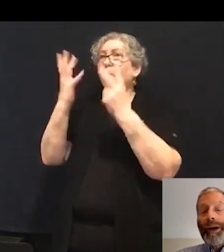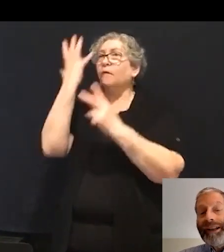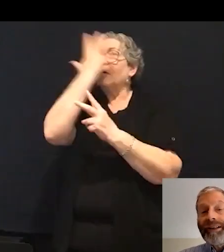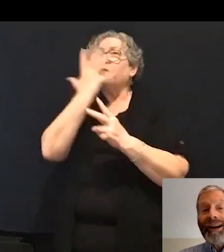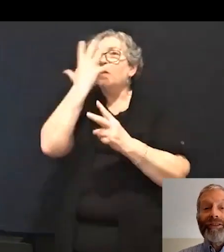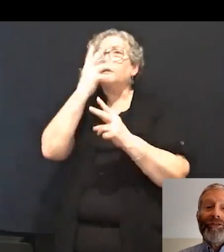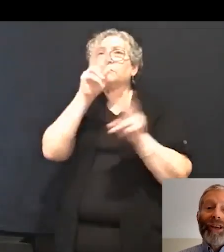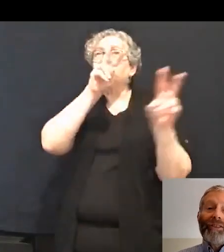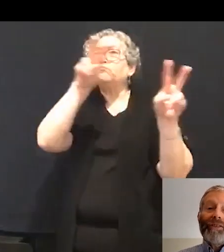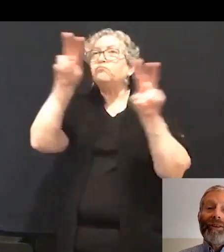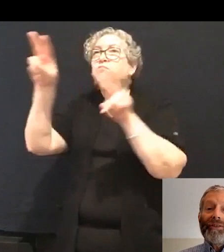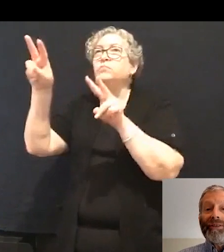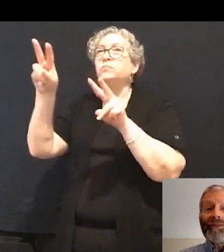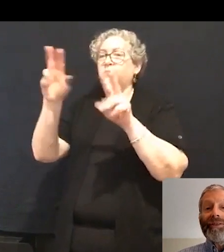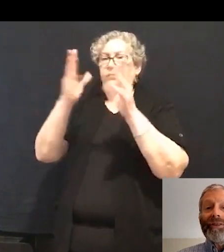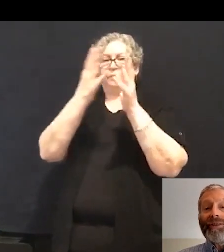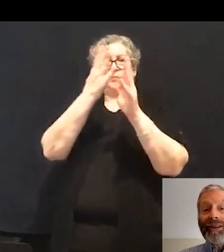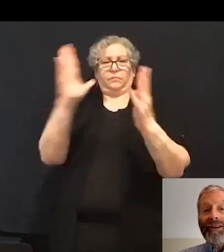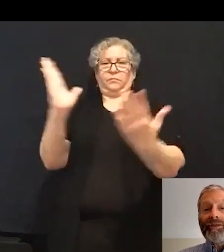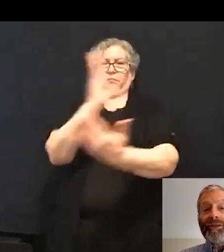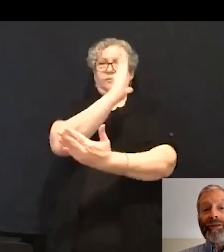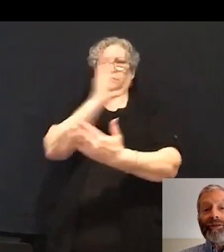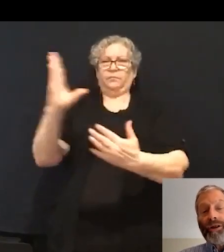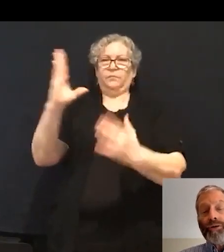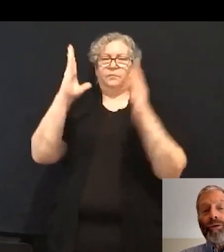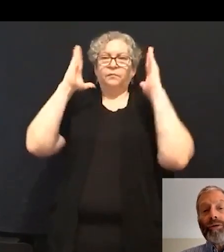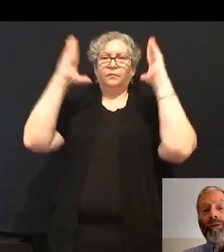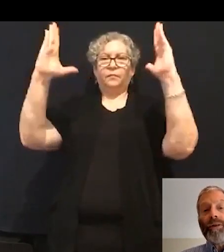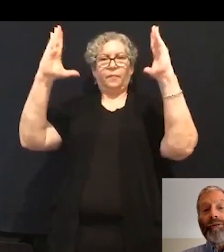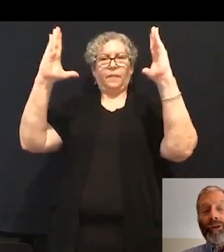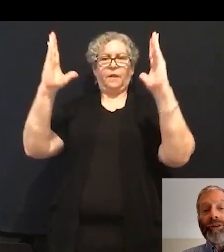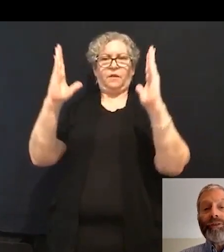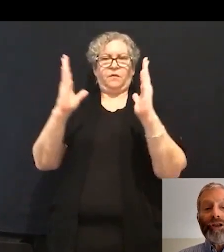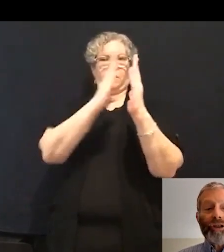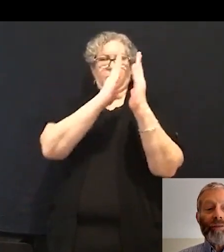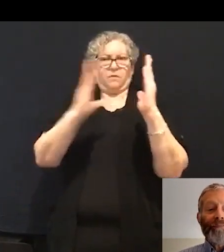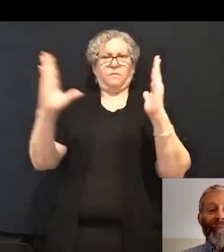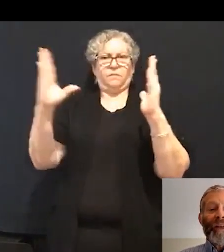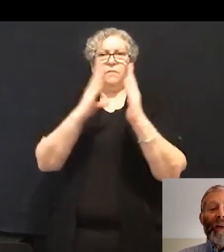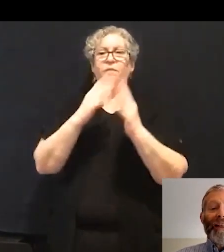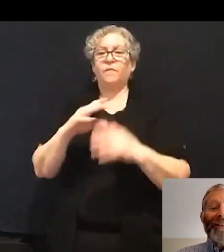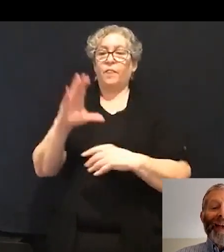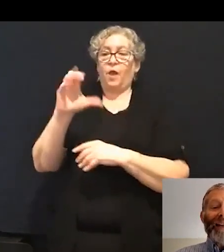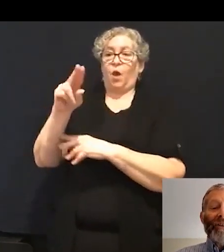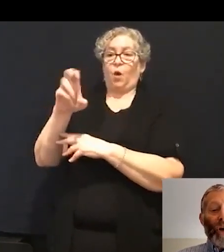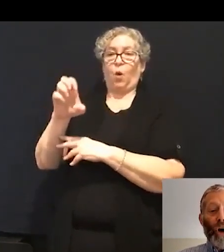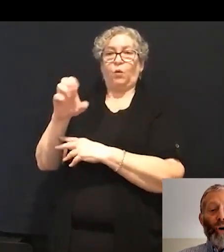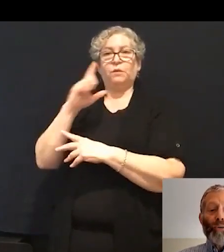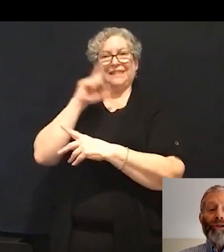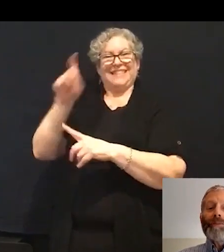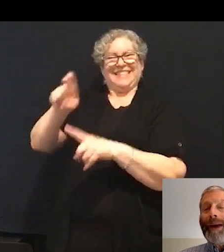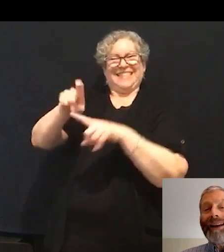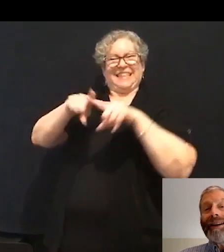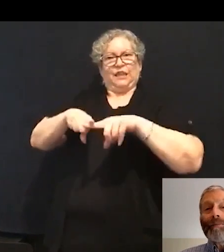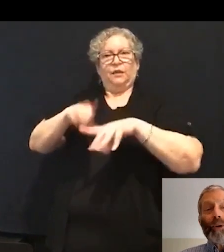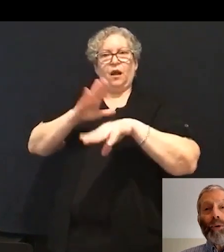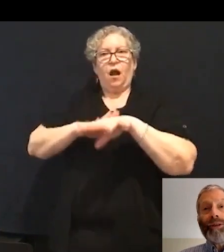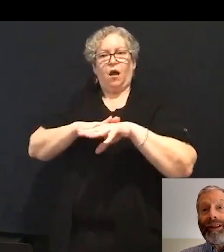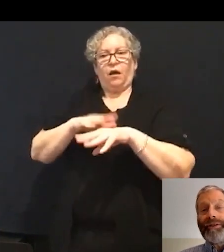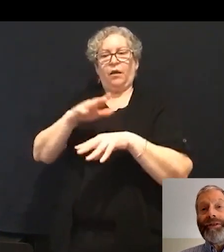recognize faces, and see things in your central field of vision, that cones depend on proteins